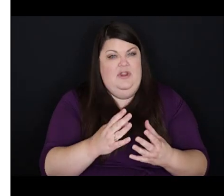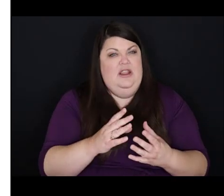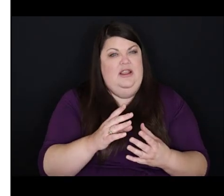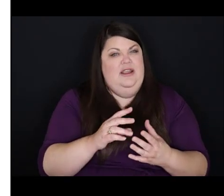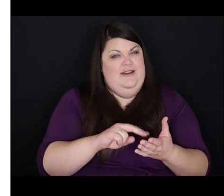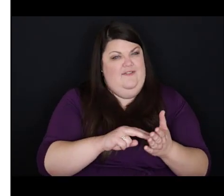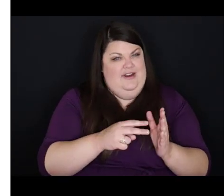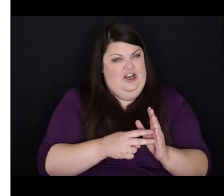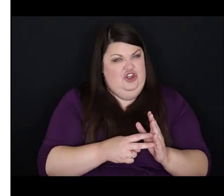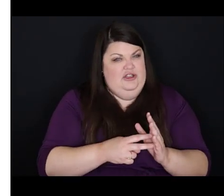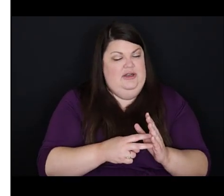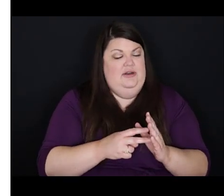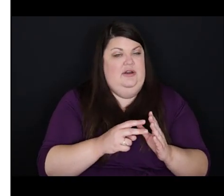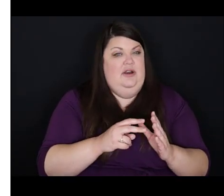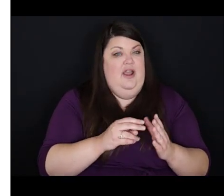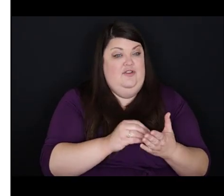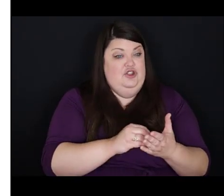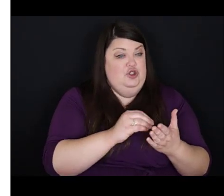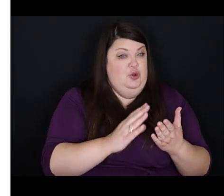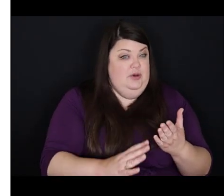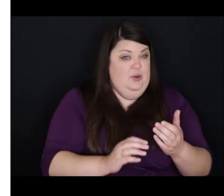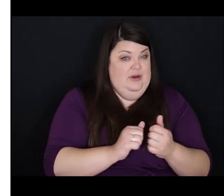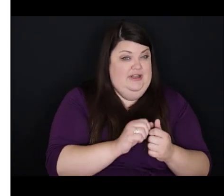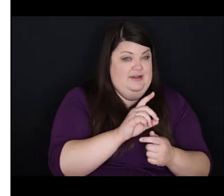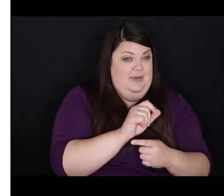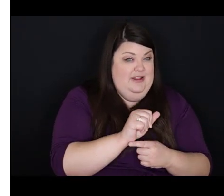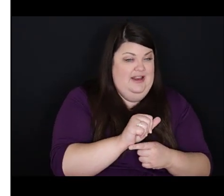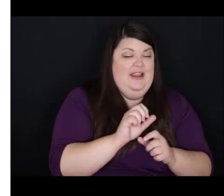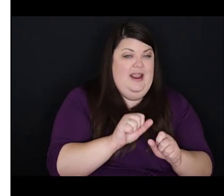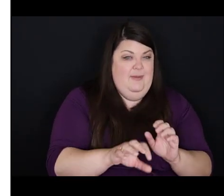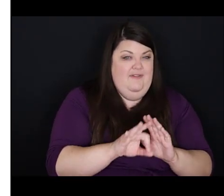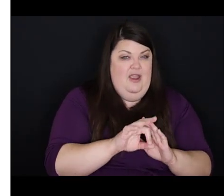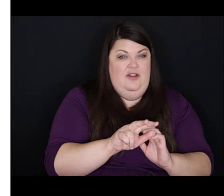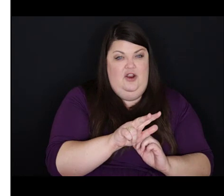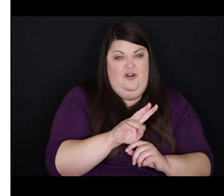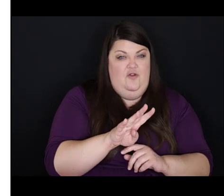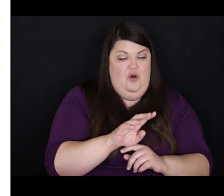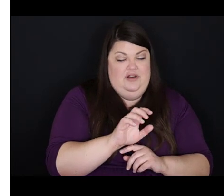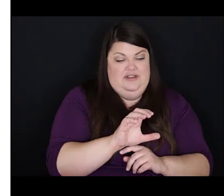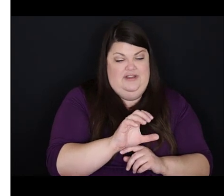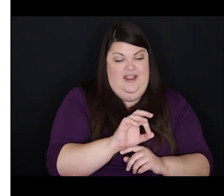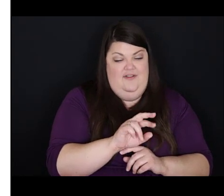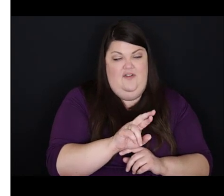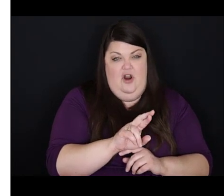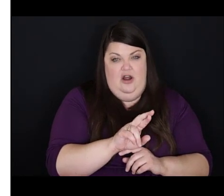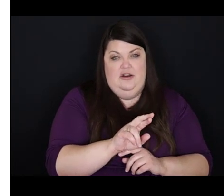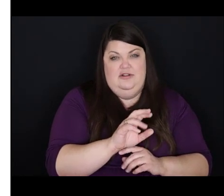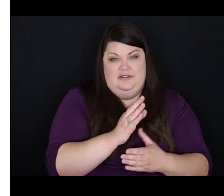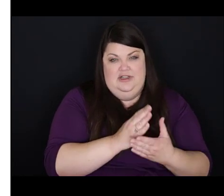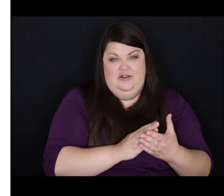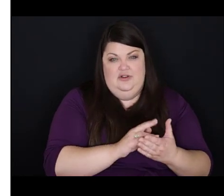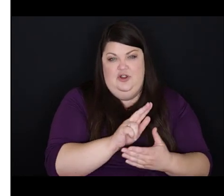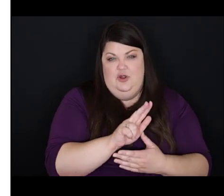of a ‘student with a disability’ can be found at 34 C.F.R. § 361.5(c)(51).